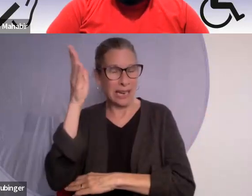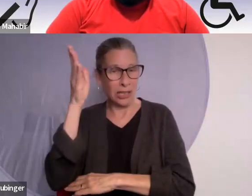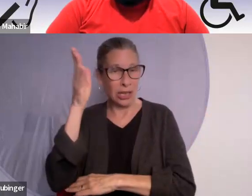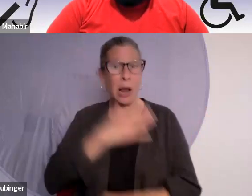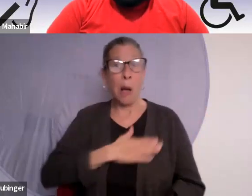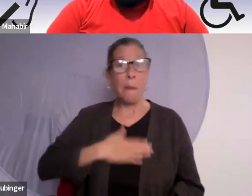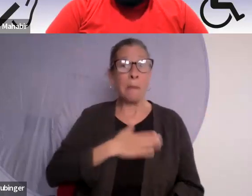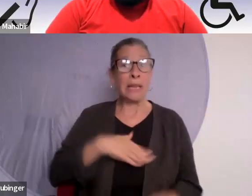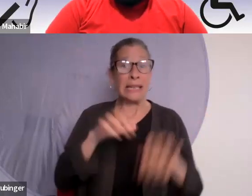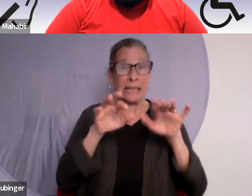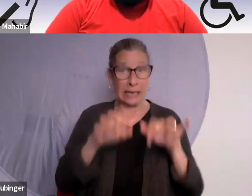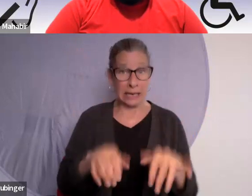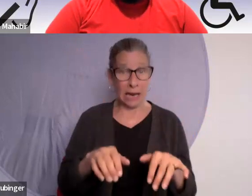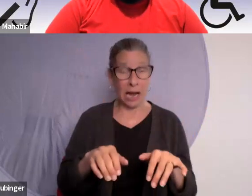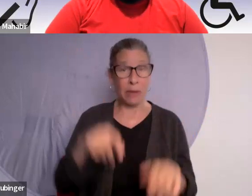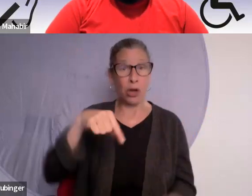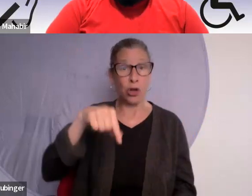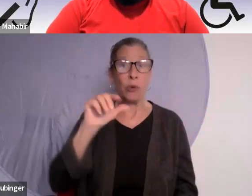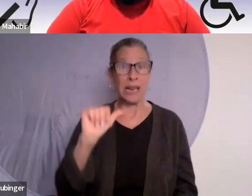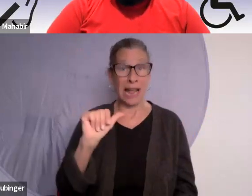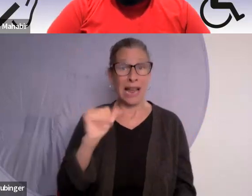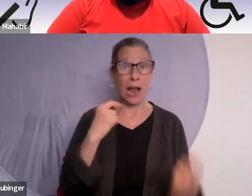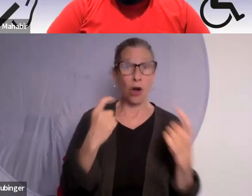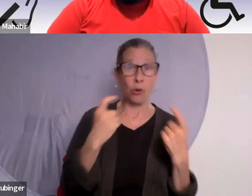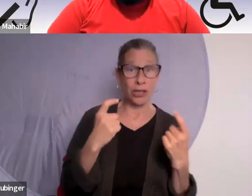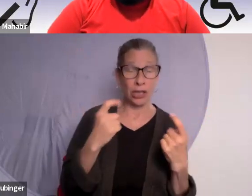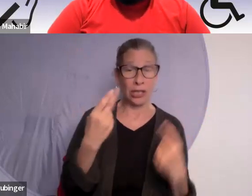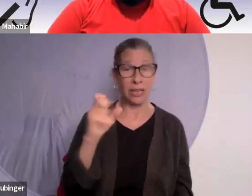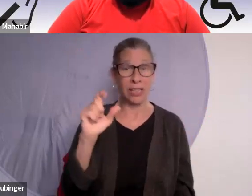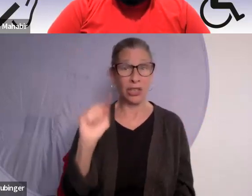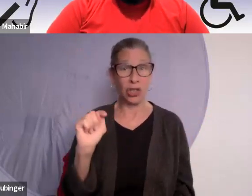question into the Q&A. The chat will be closely monitored for